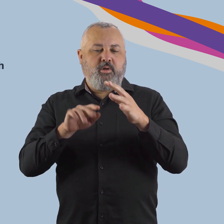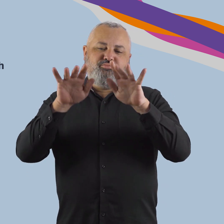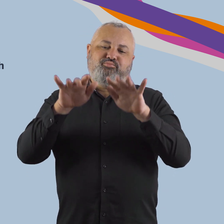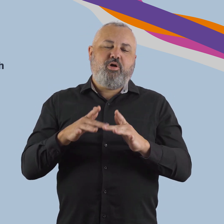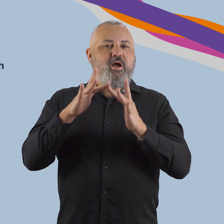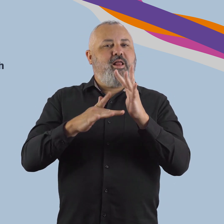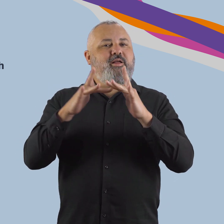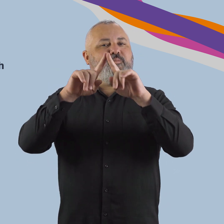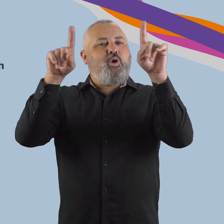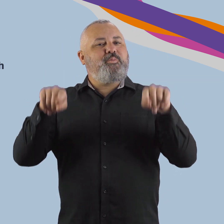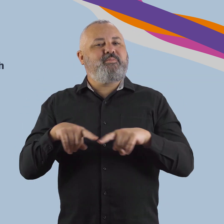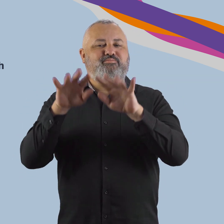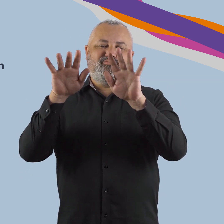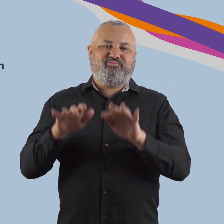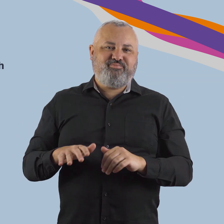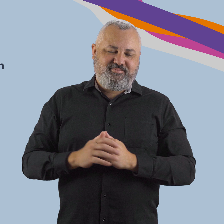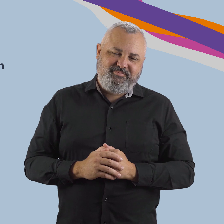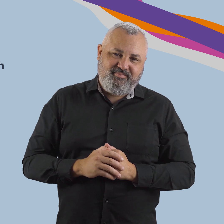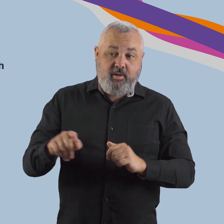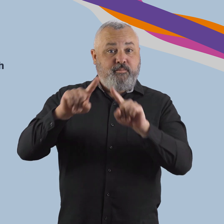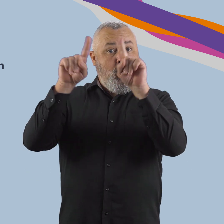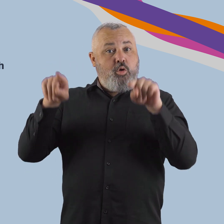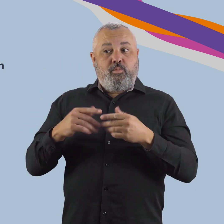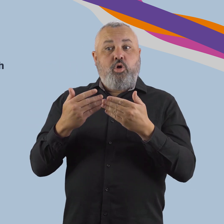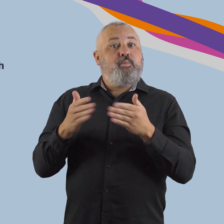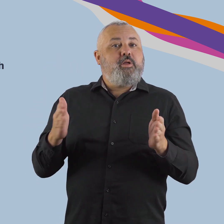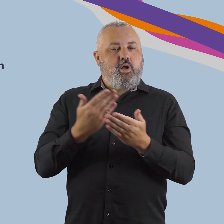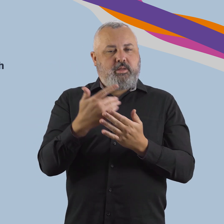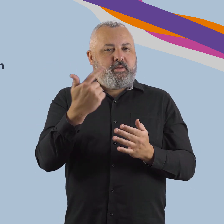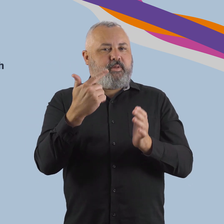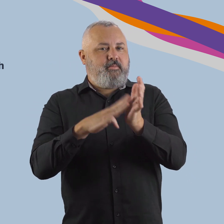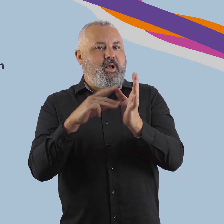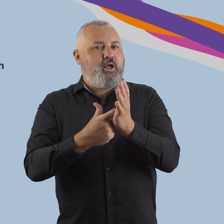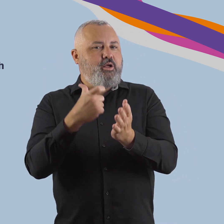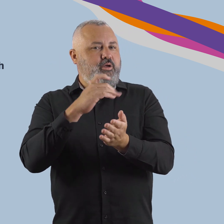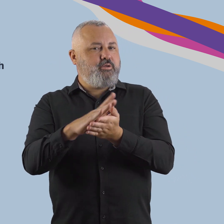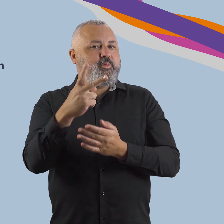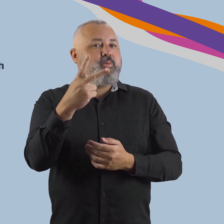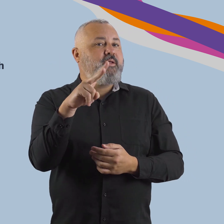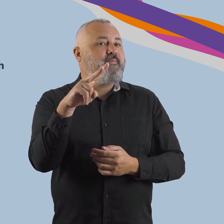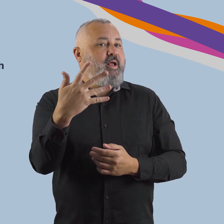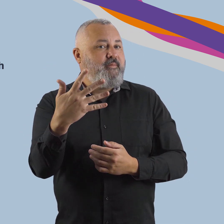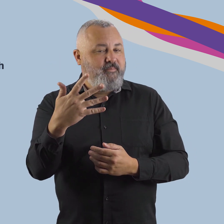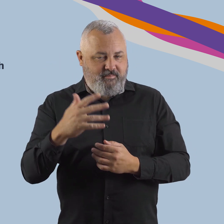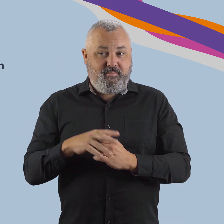Step 4: Complete the online application form. The form will open March 17, 2025.